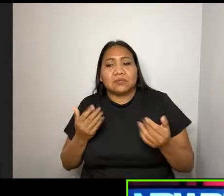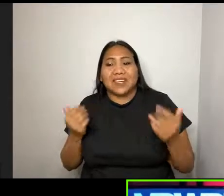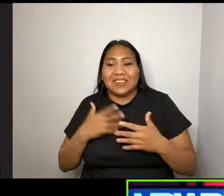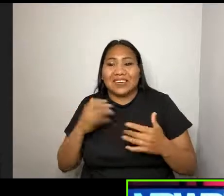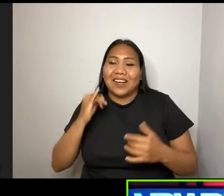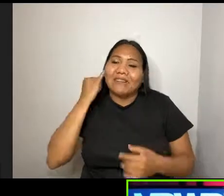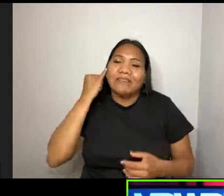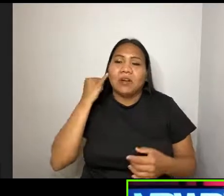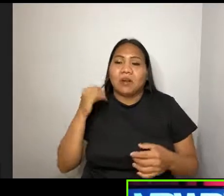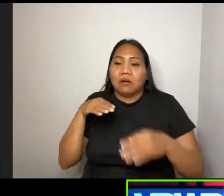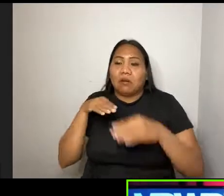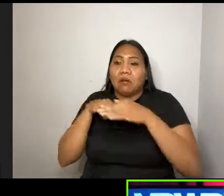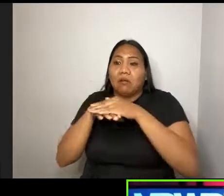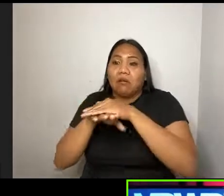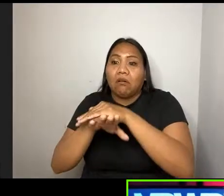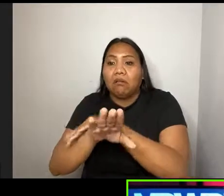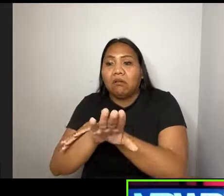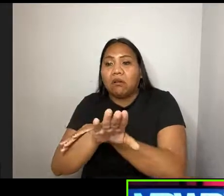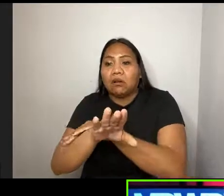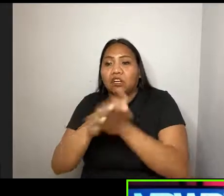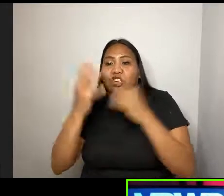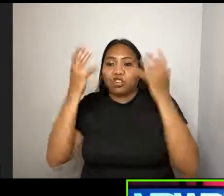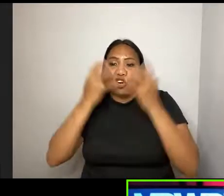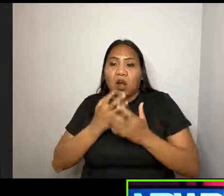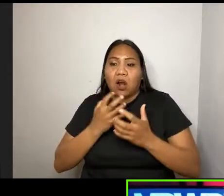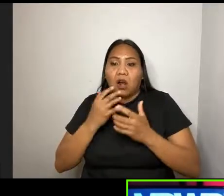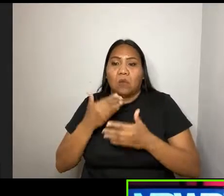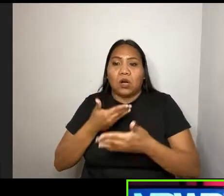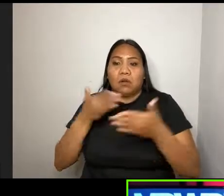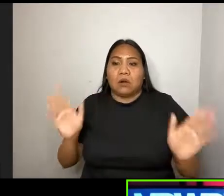lights on, you are scared because you don't know what's in there. If you walk into the